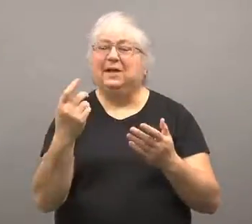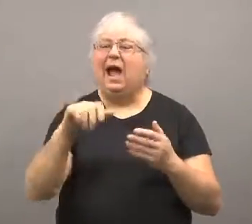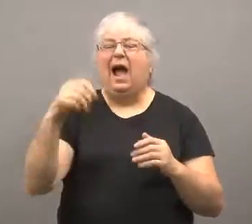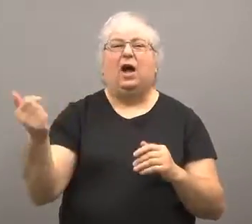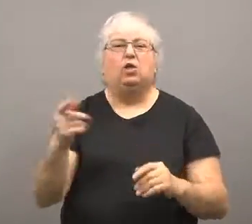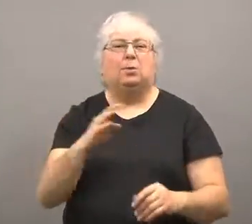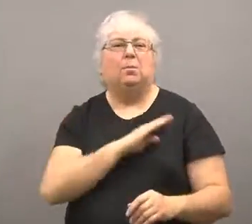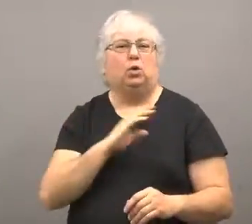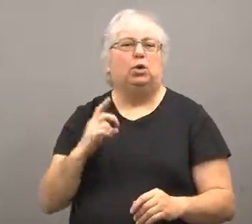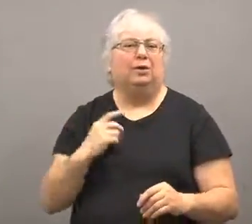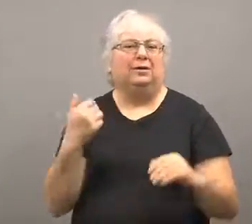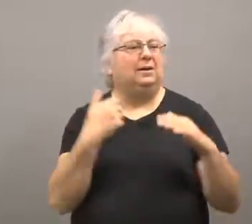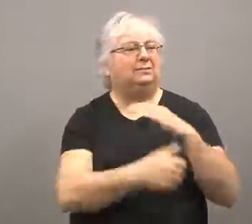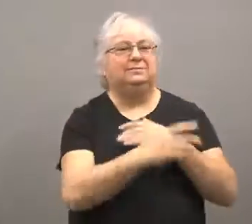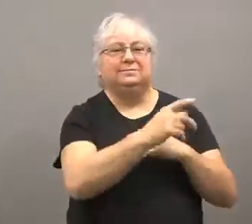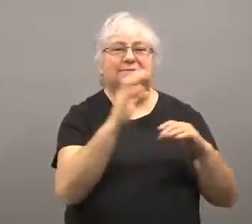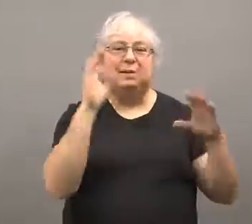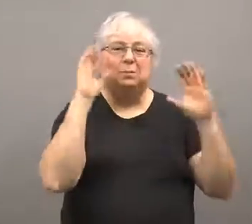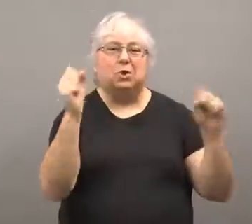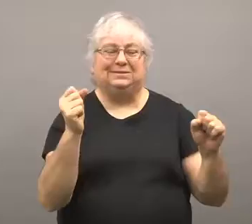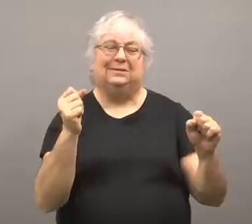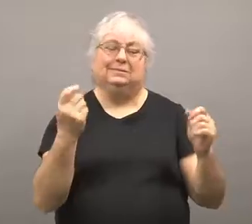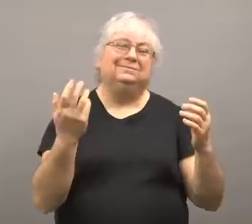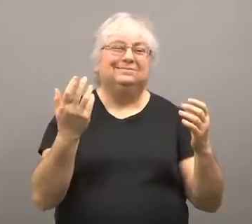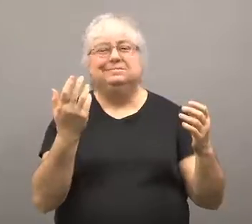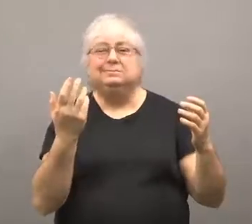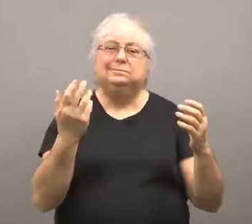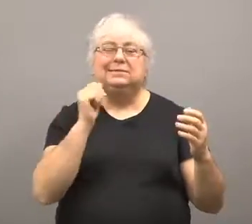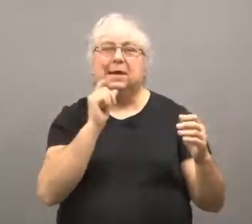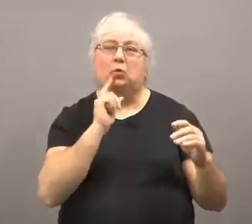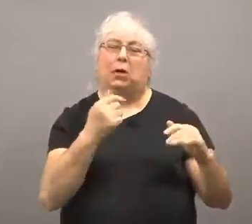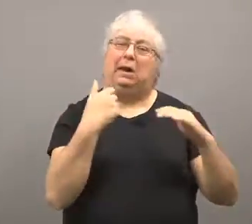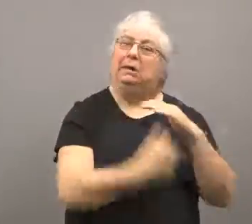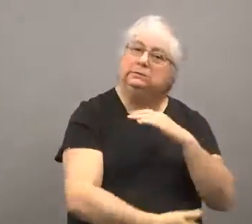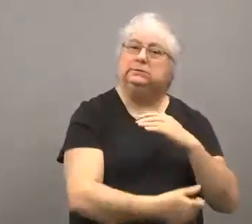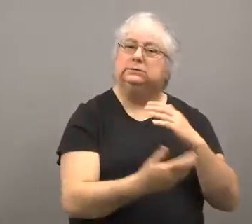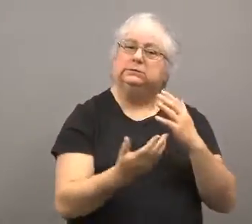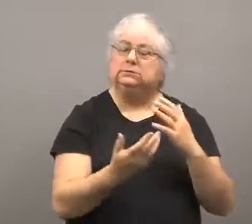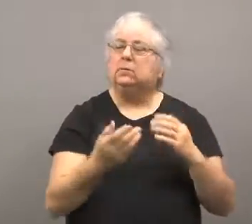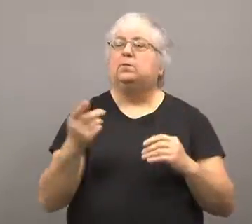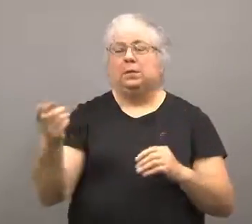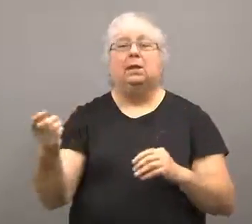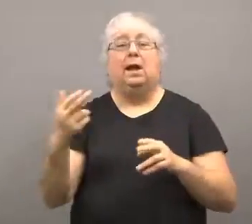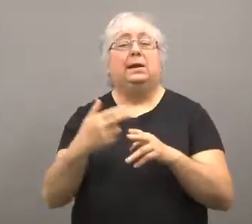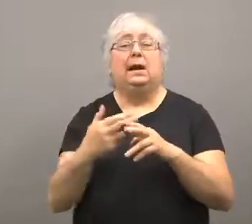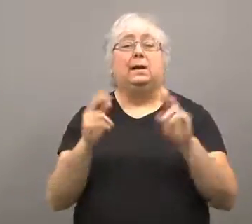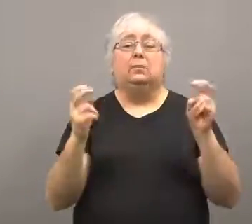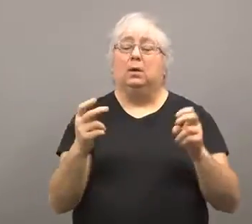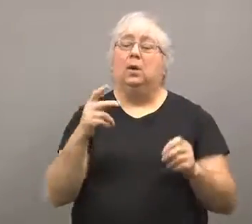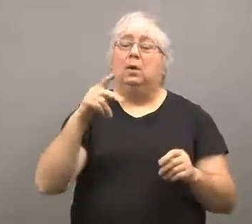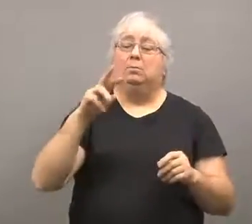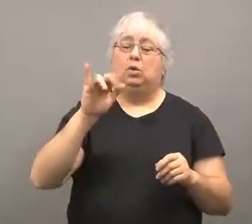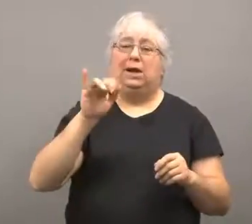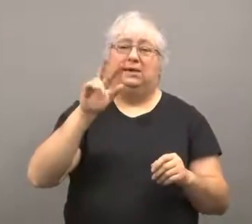Another board serving under the President, well, not really under the President,